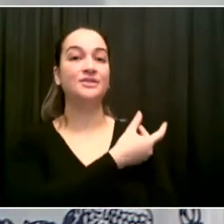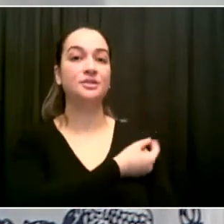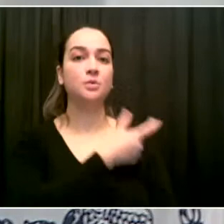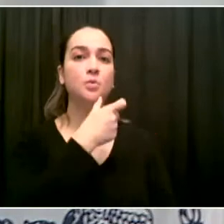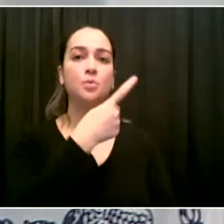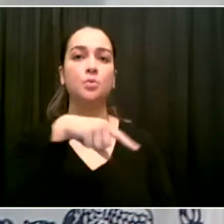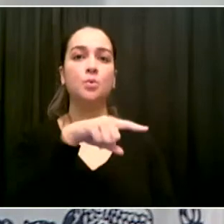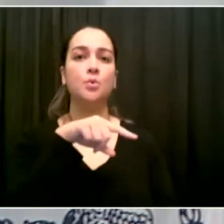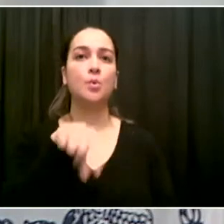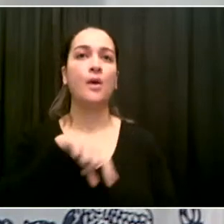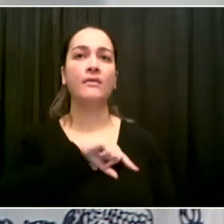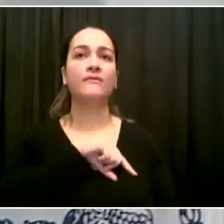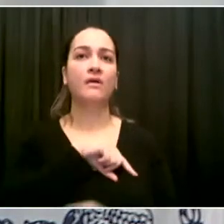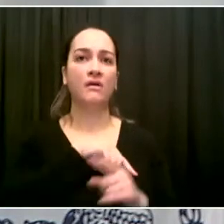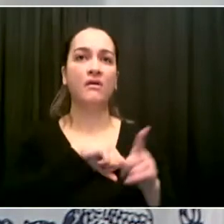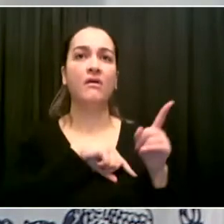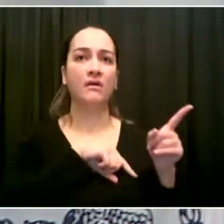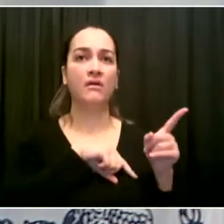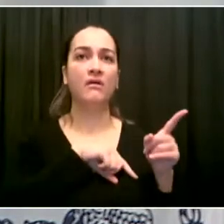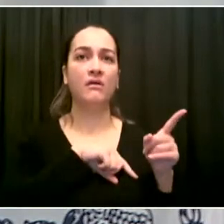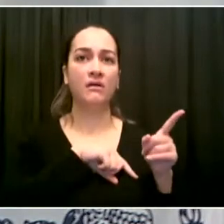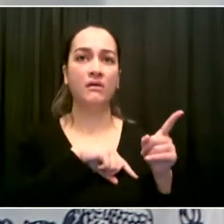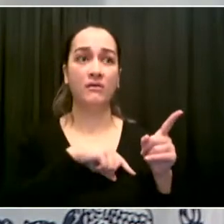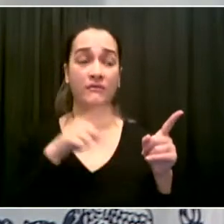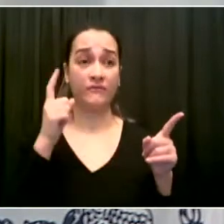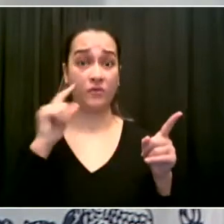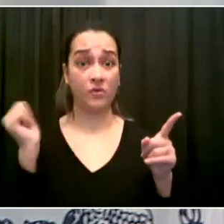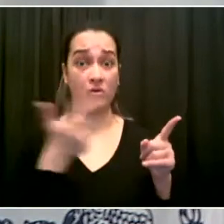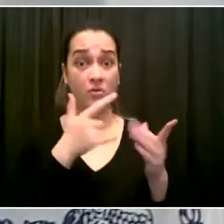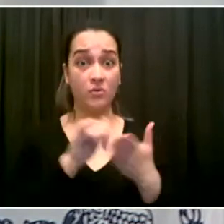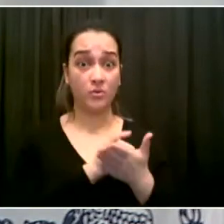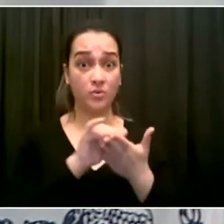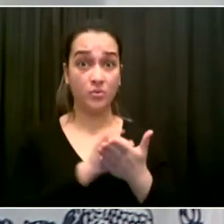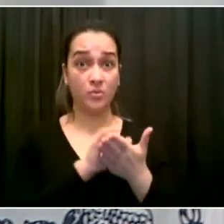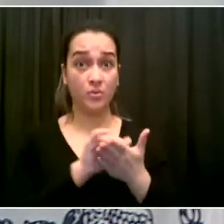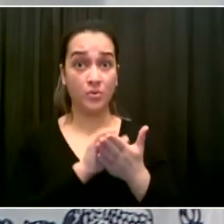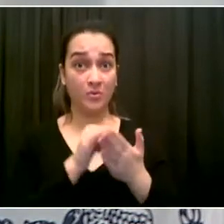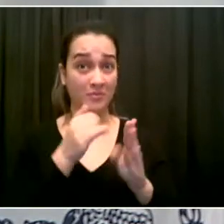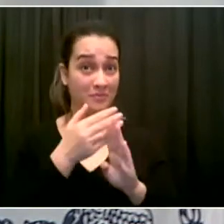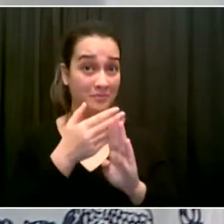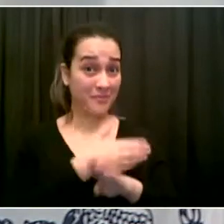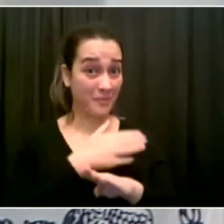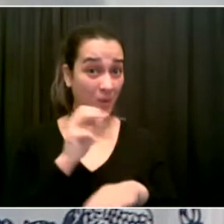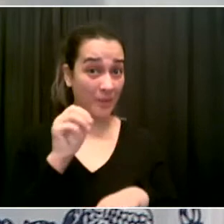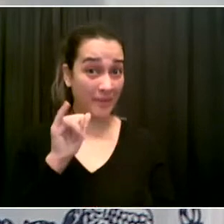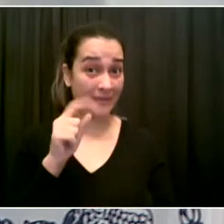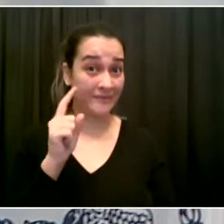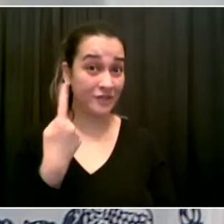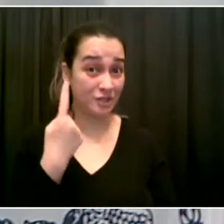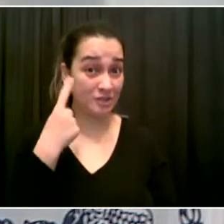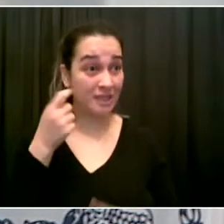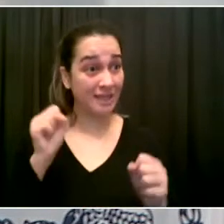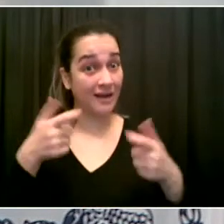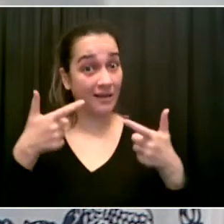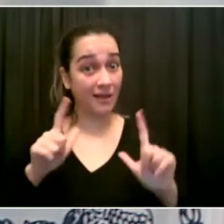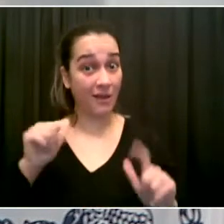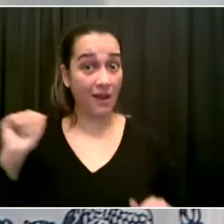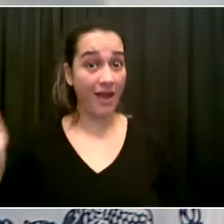GET THOSE PEOPLE VACCINATED AHEAD OF THE MAY 1 DEADDLINE E O THAVE